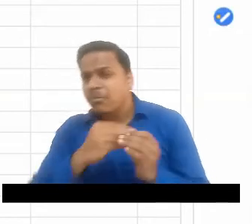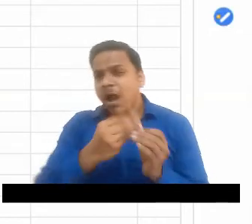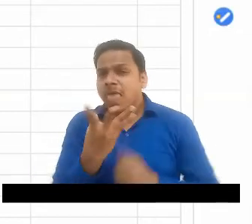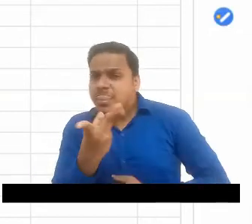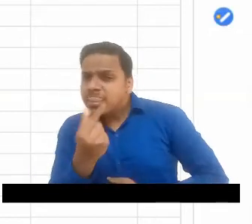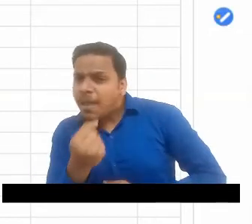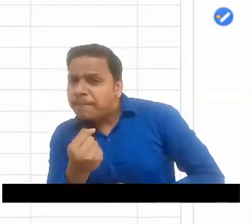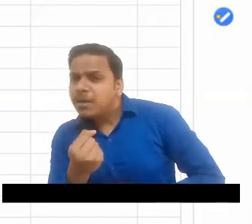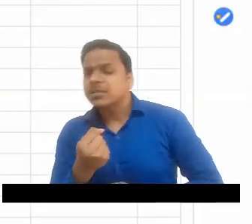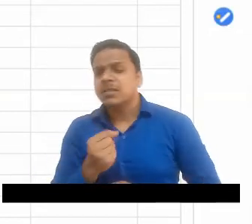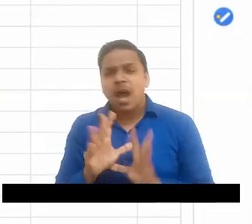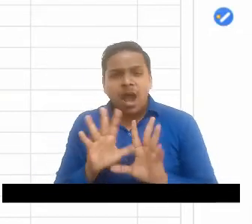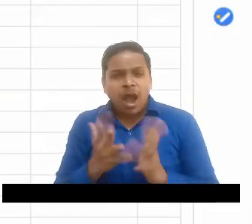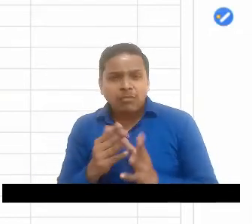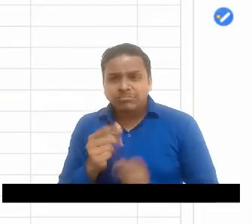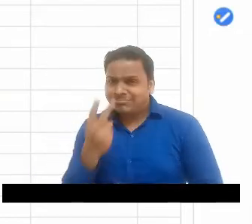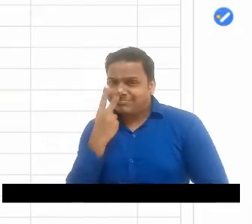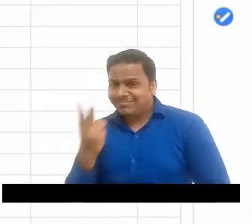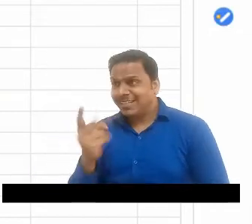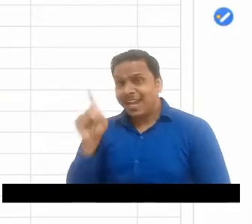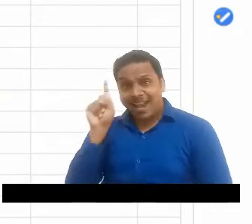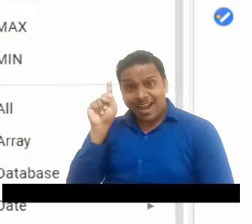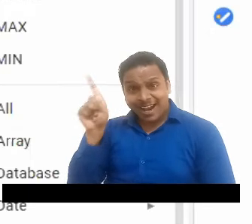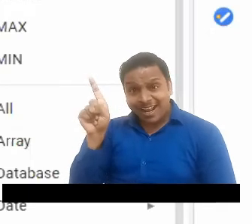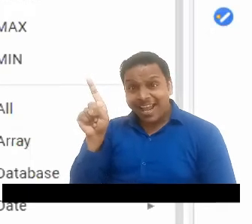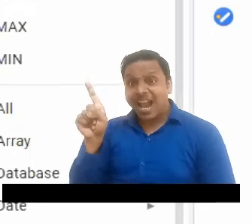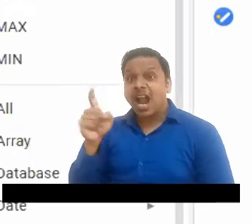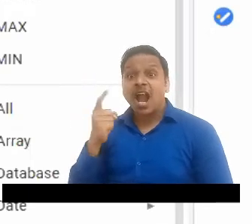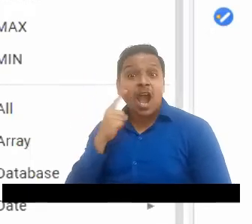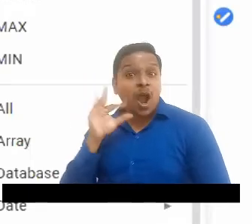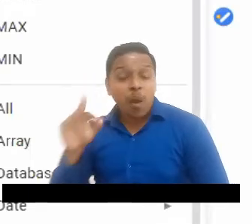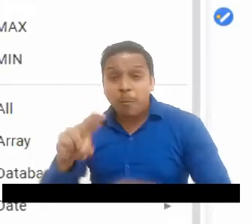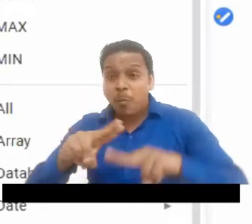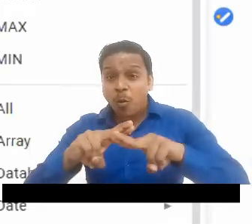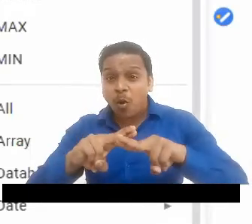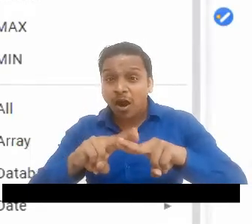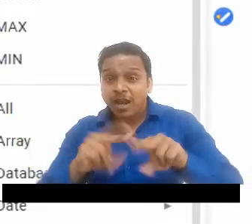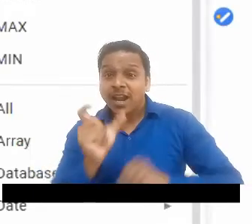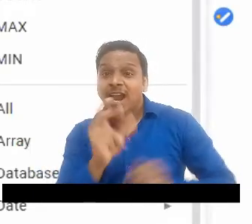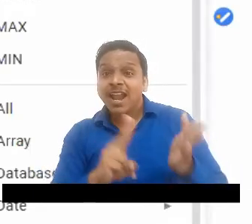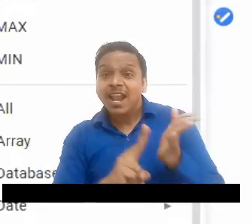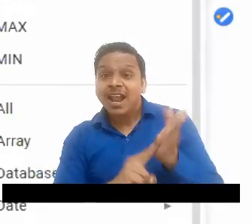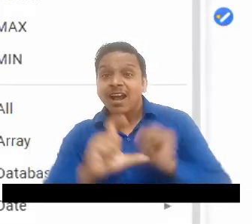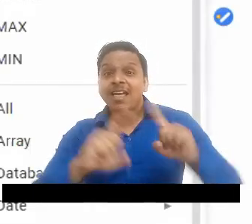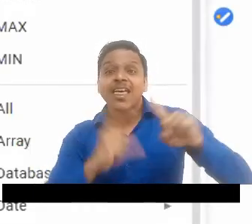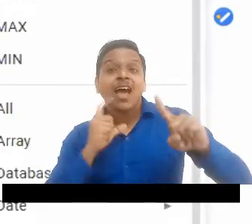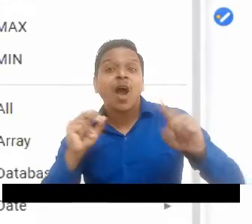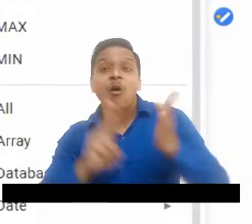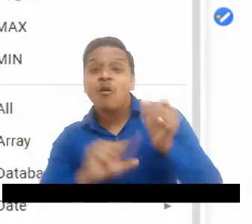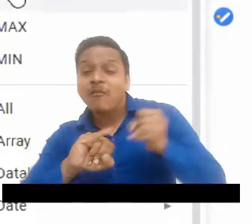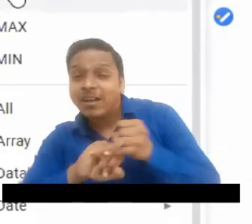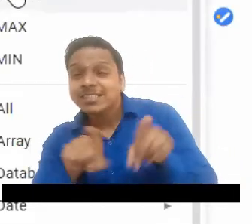numbers, I also have Important functions here, so I can do a SUM, I can do Average, I can